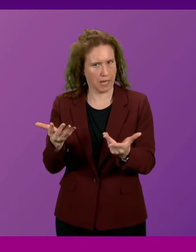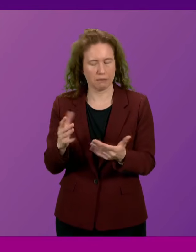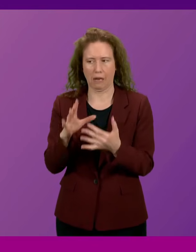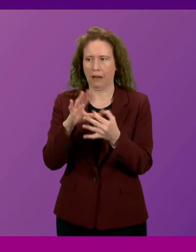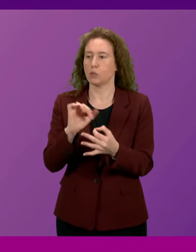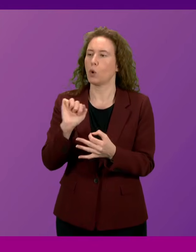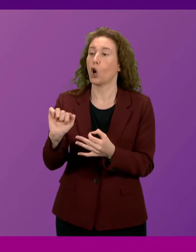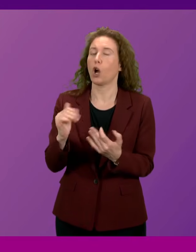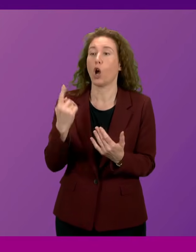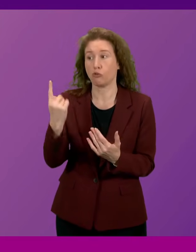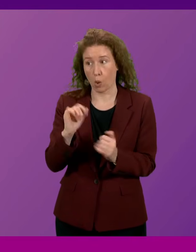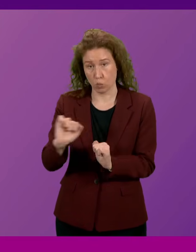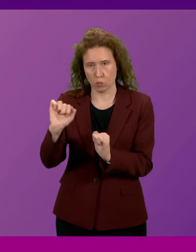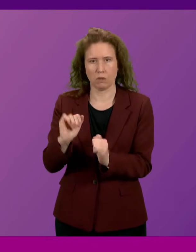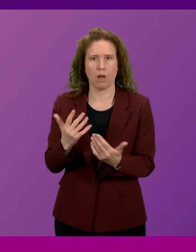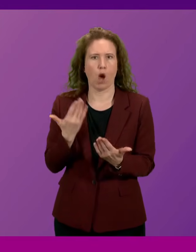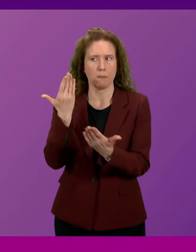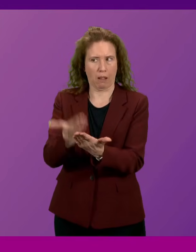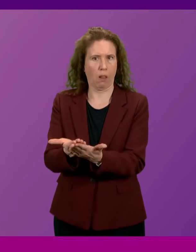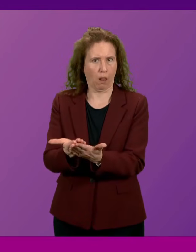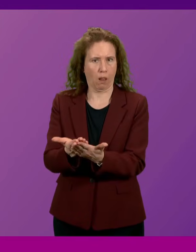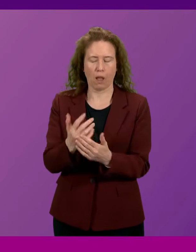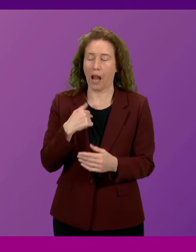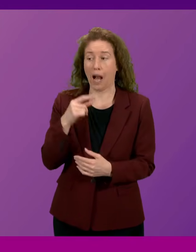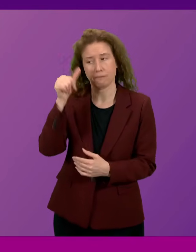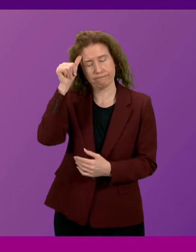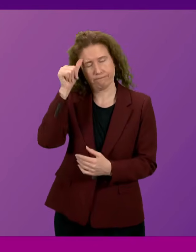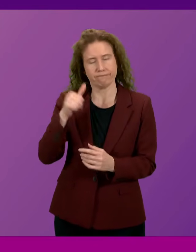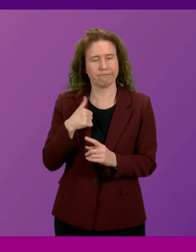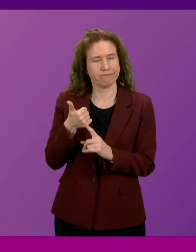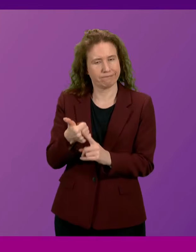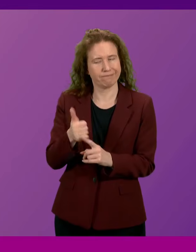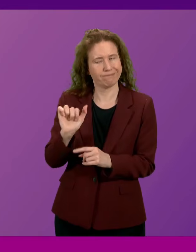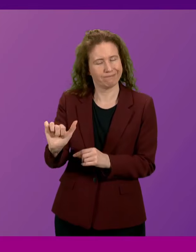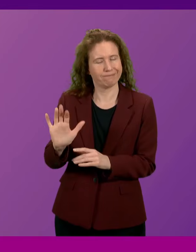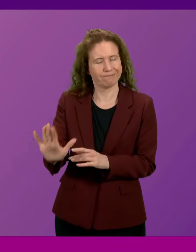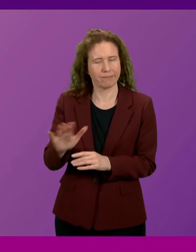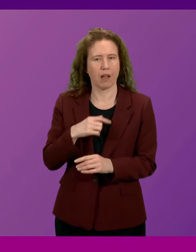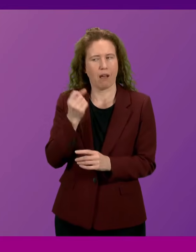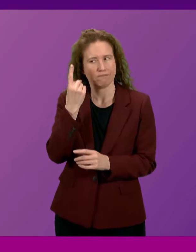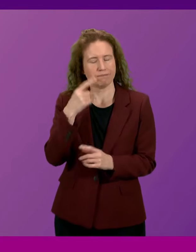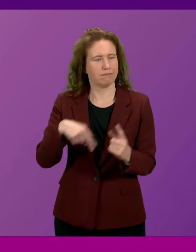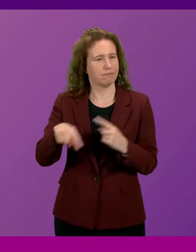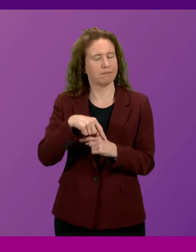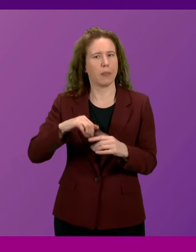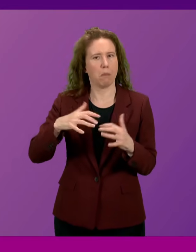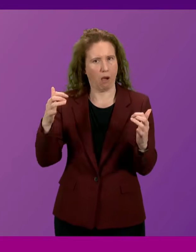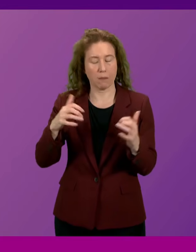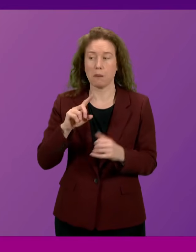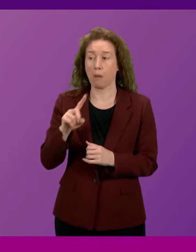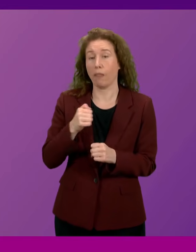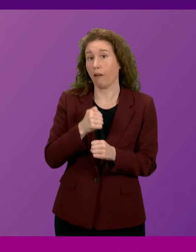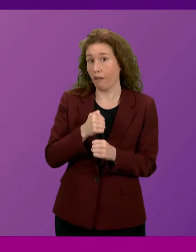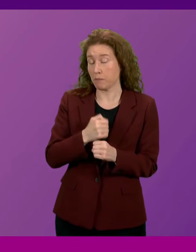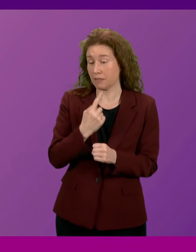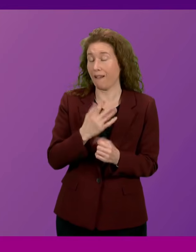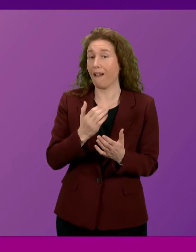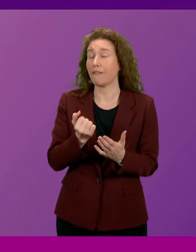her current bill. I am mindful of that support and of Parliament’s position. However, as I have